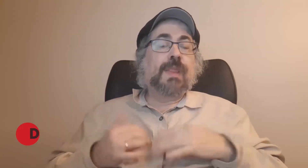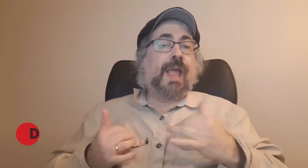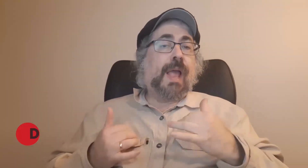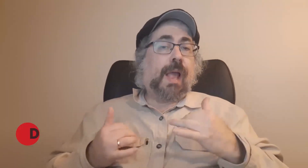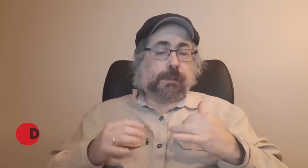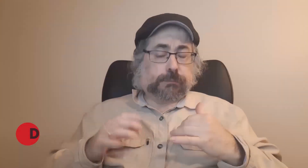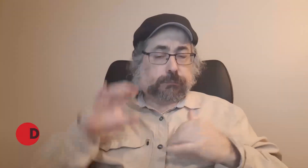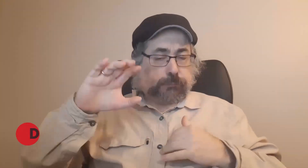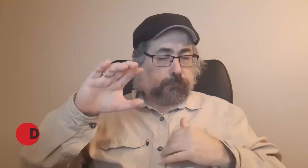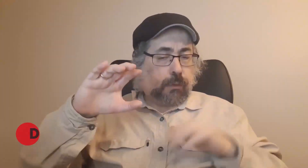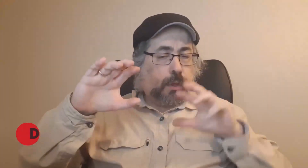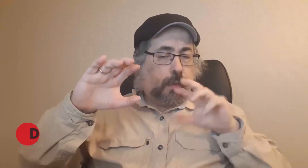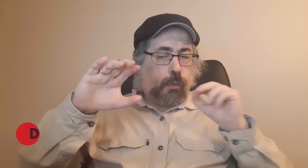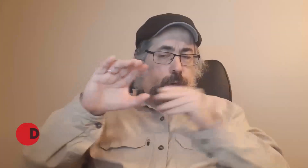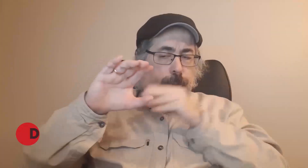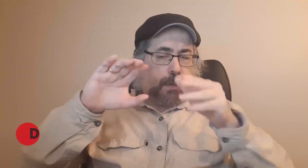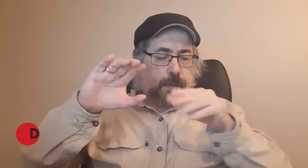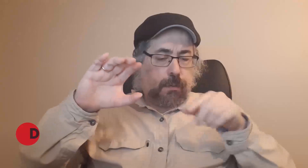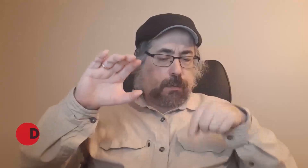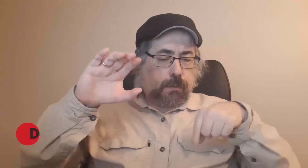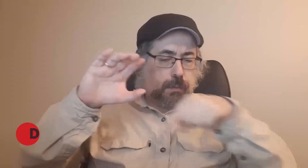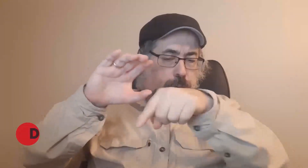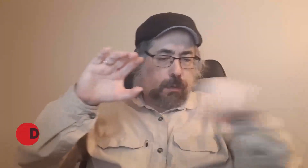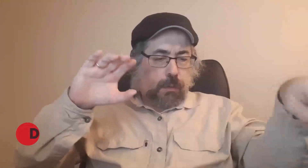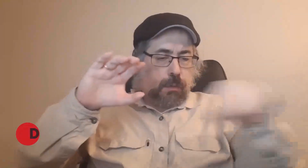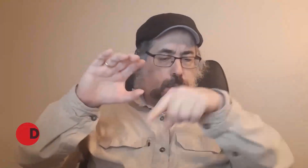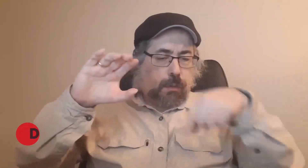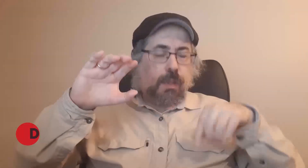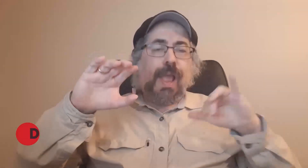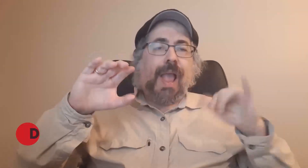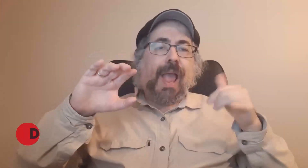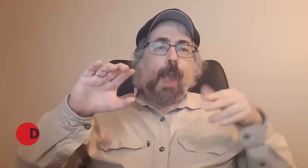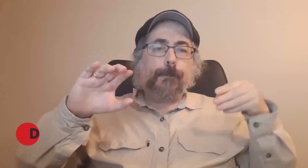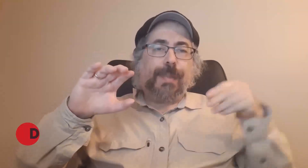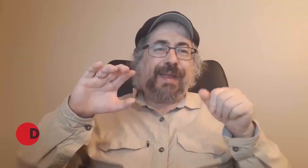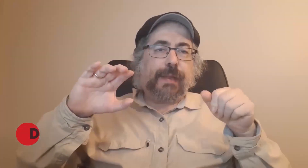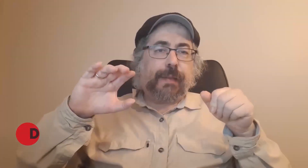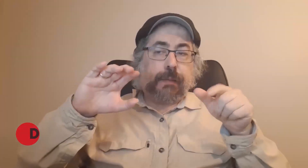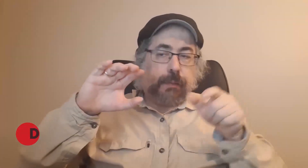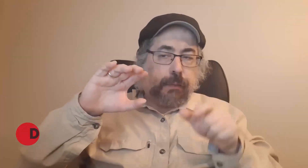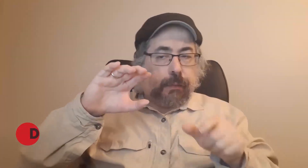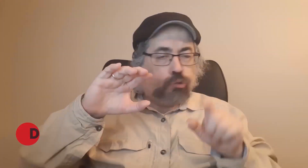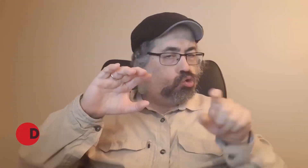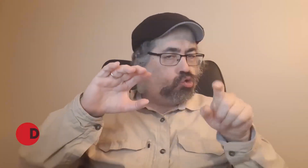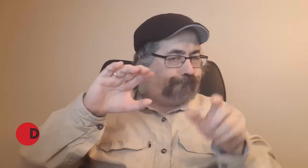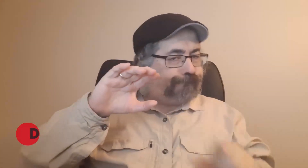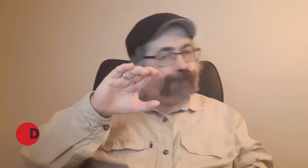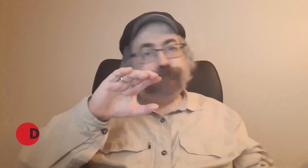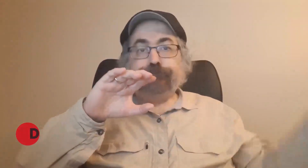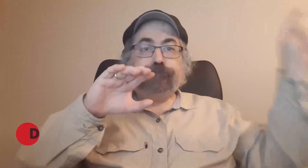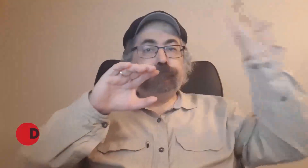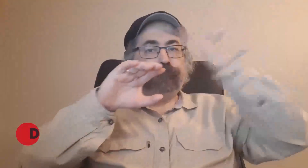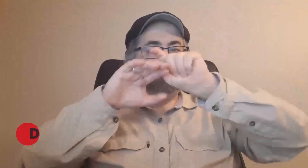DHH Coalition's position is that the funding for 988 which could be up to